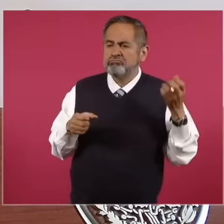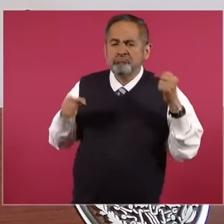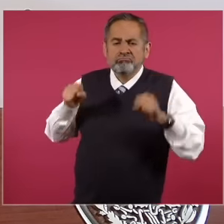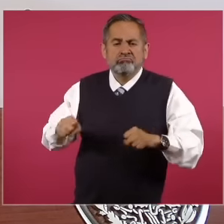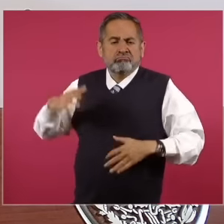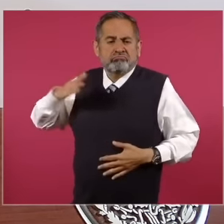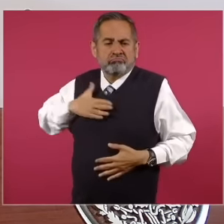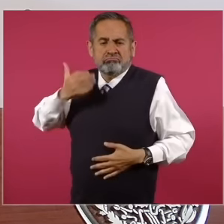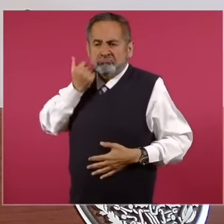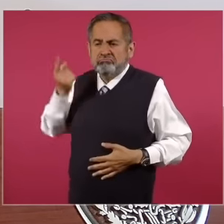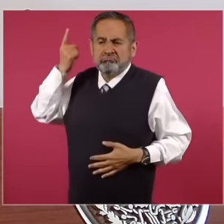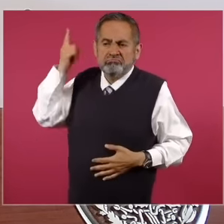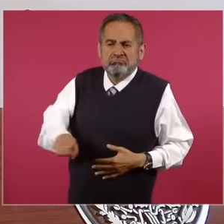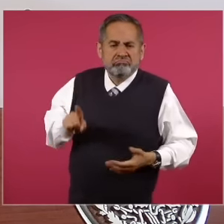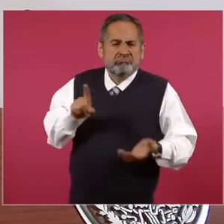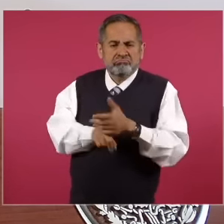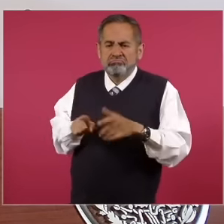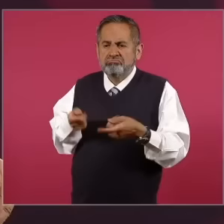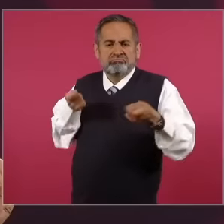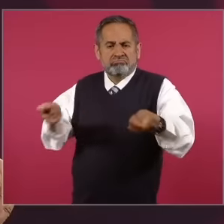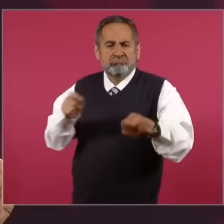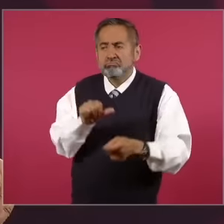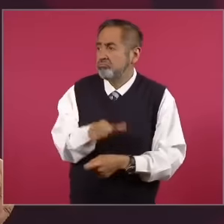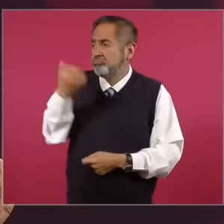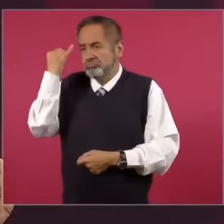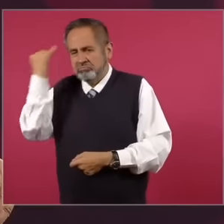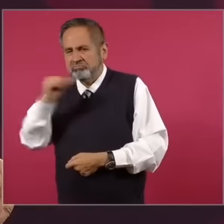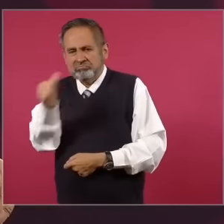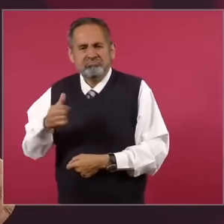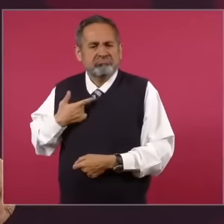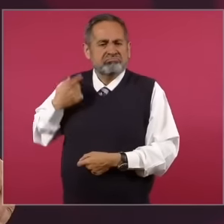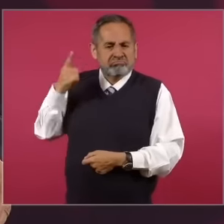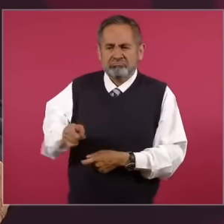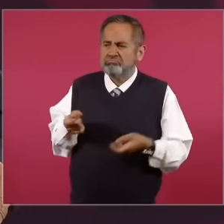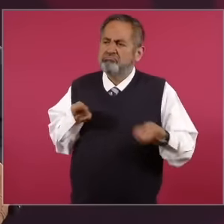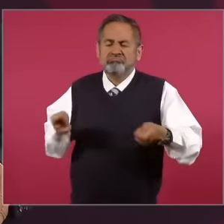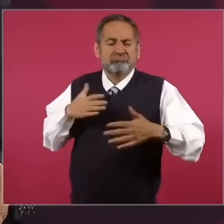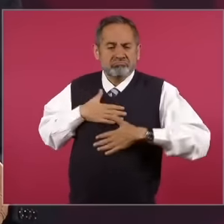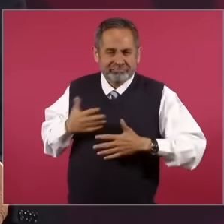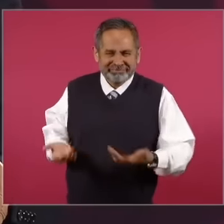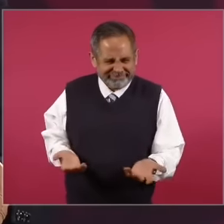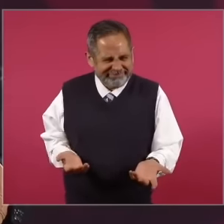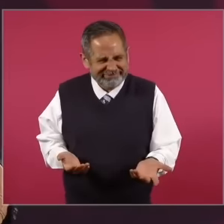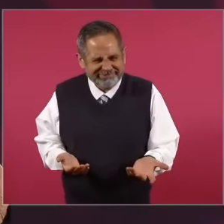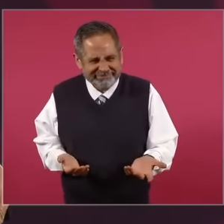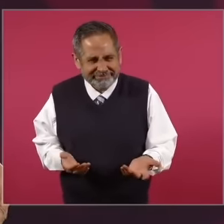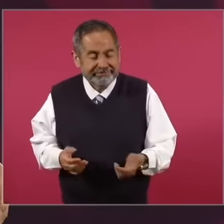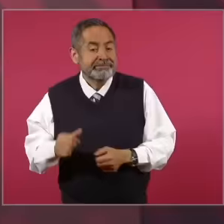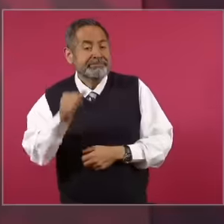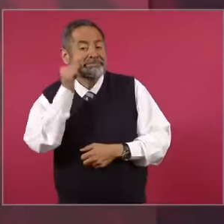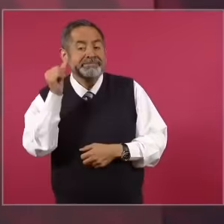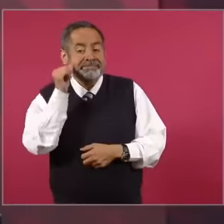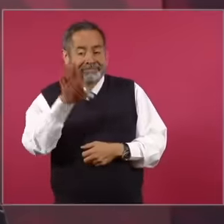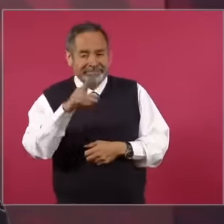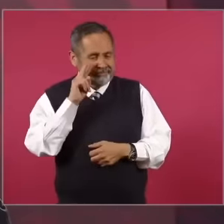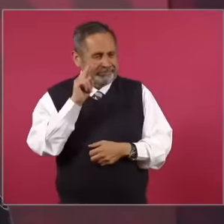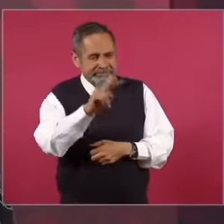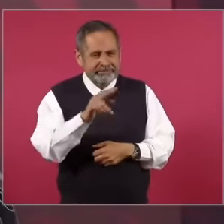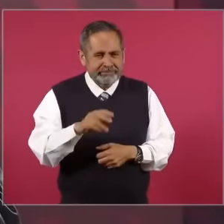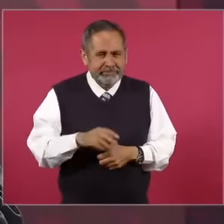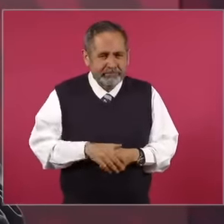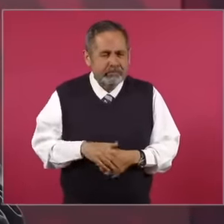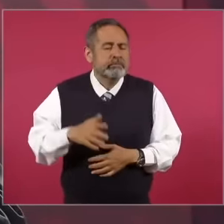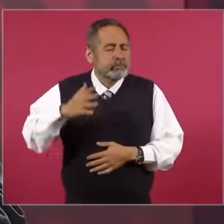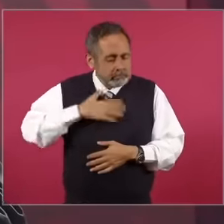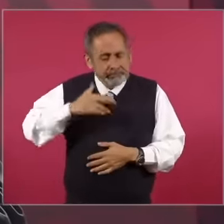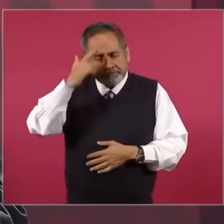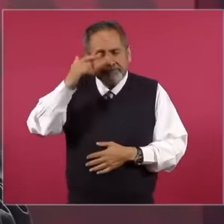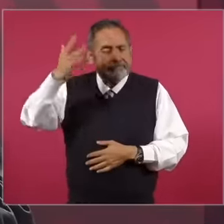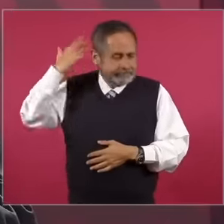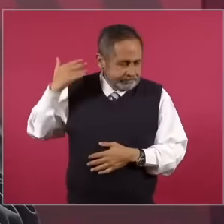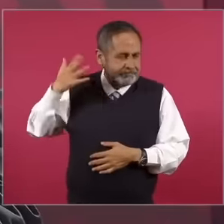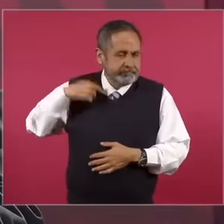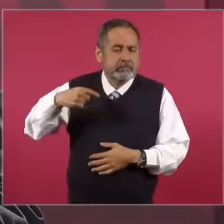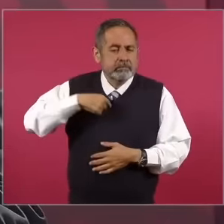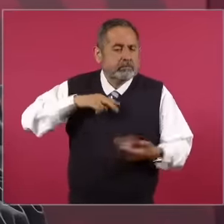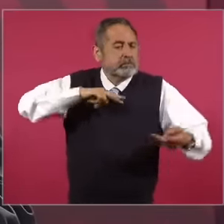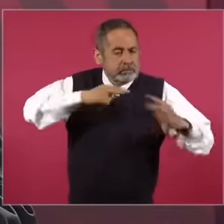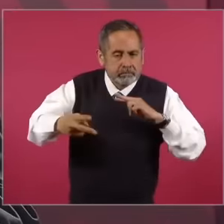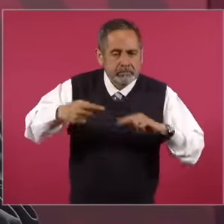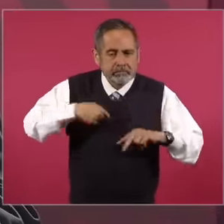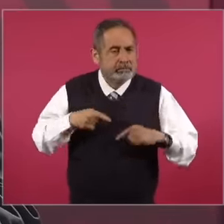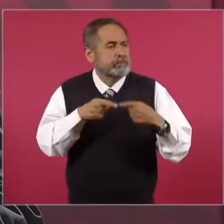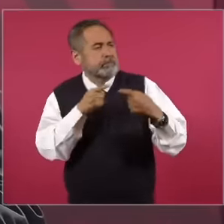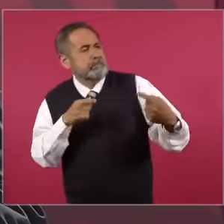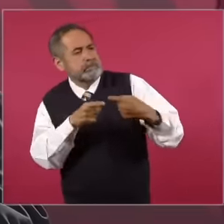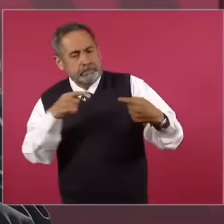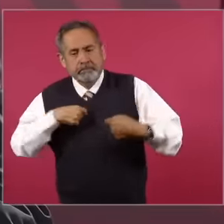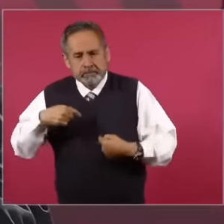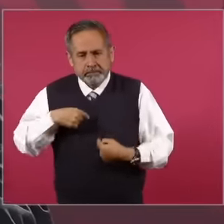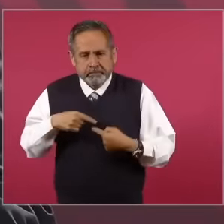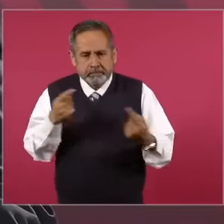fascist yesterday. We were opponents, they never stole the presidency from us,